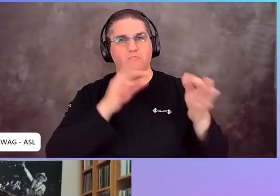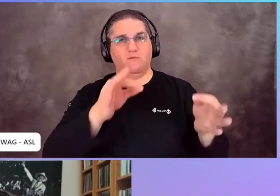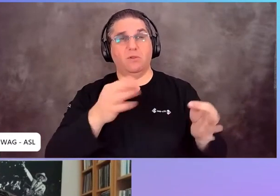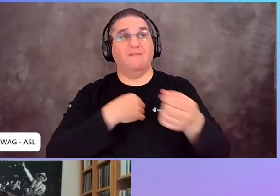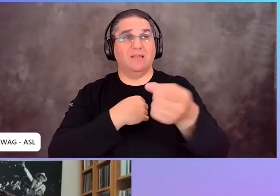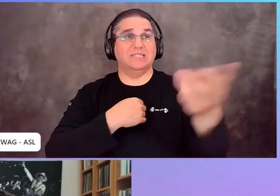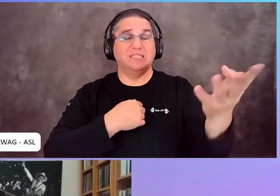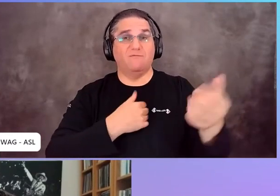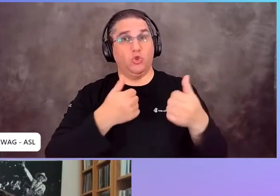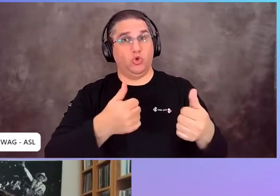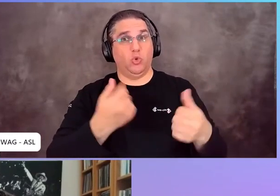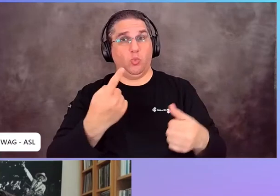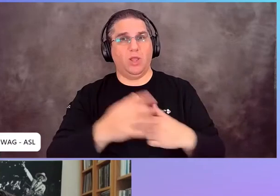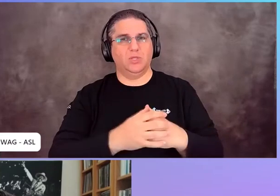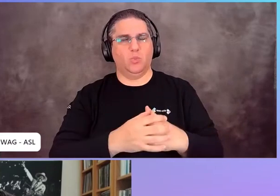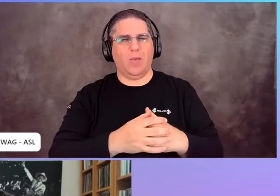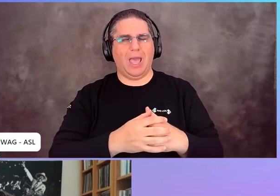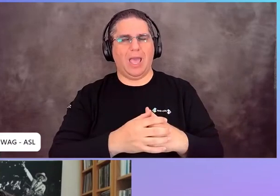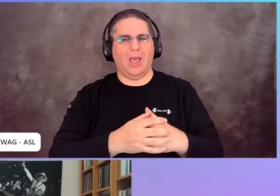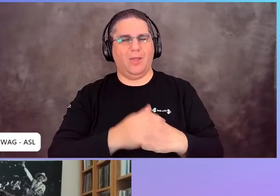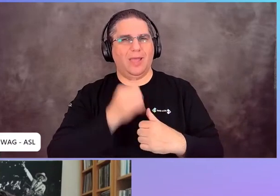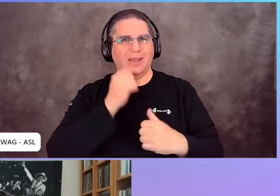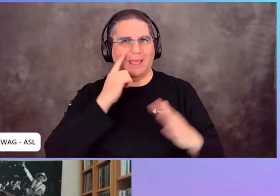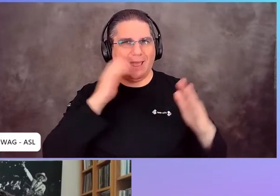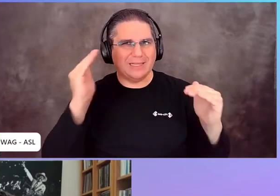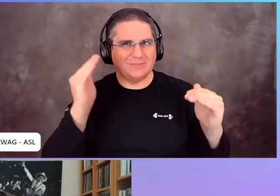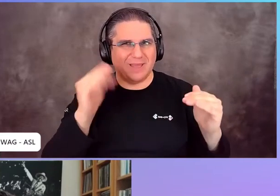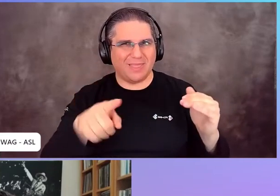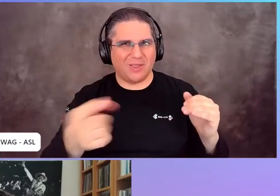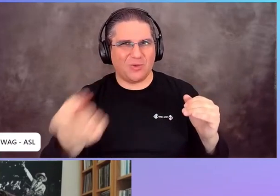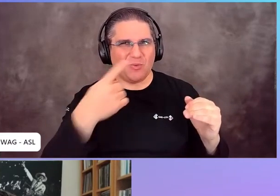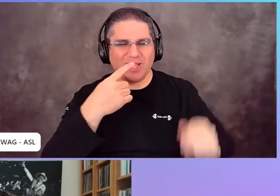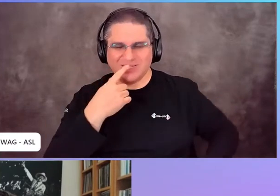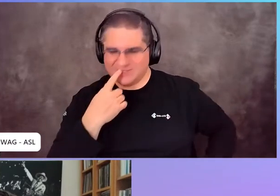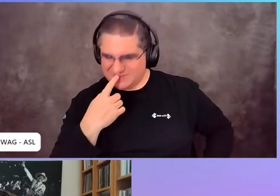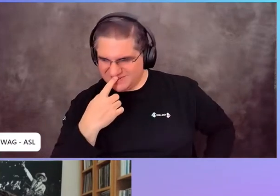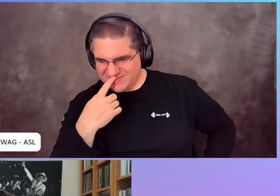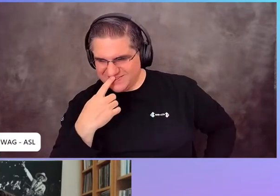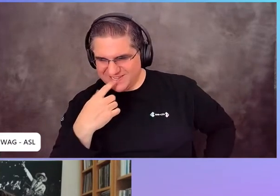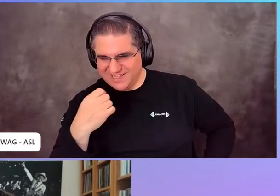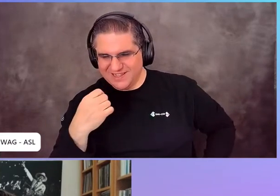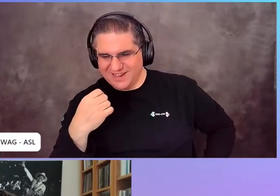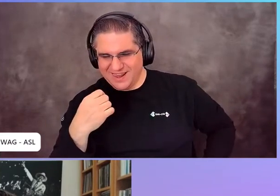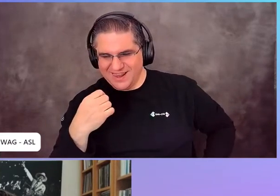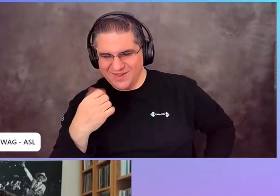have a perfect statement of an accessibility statement.